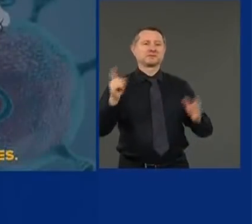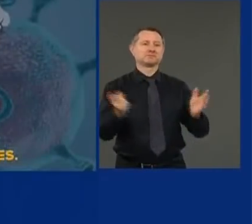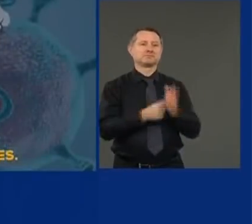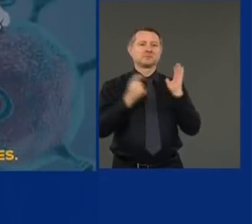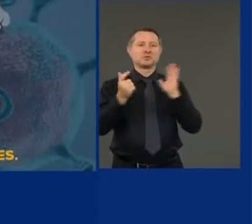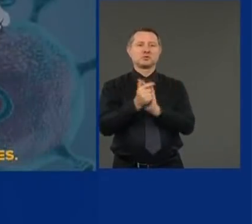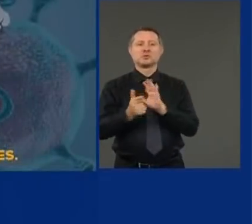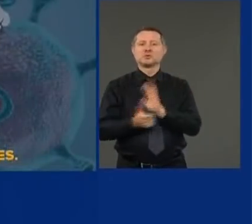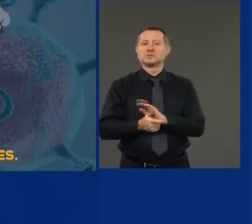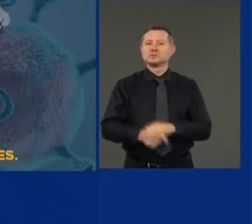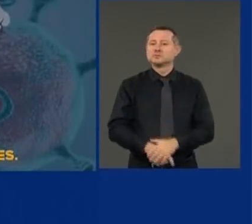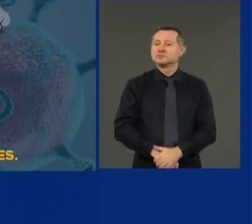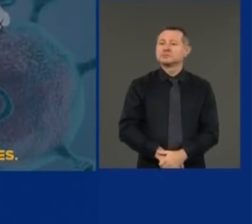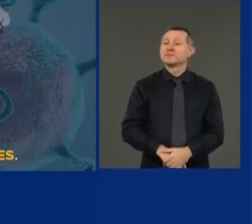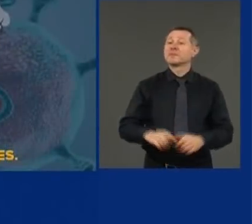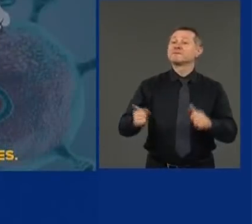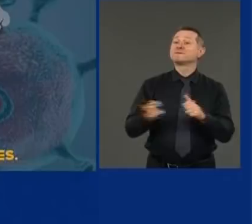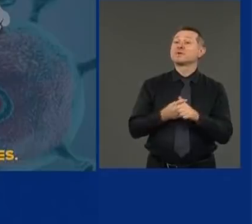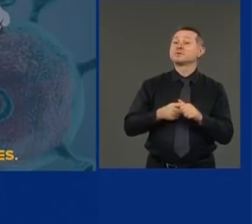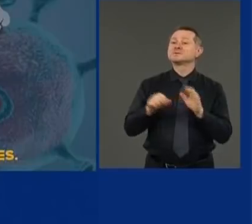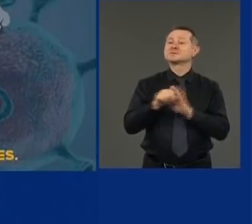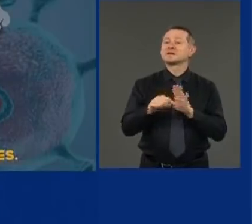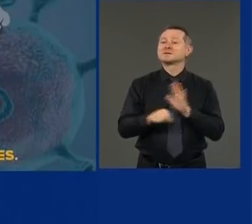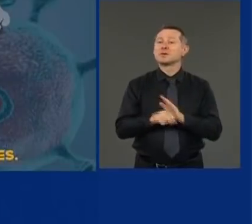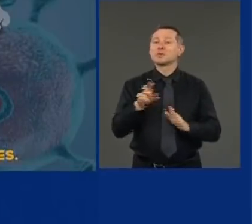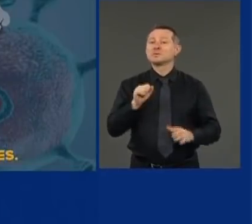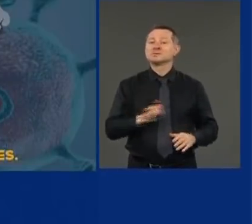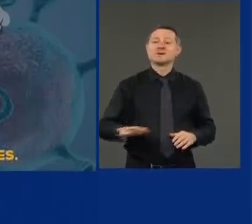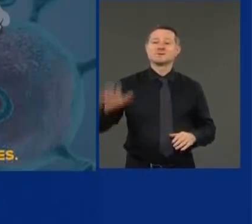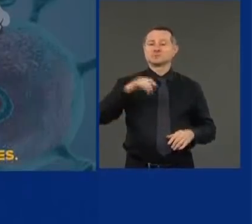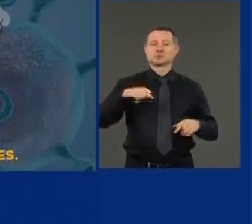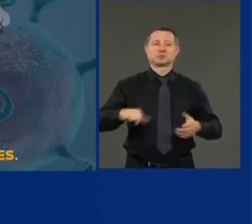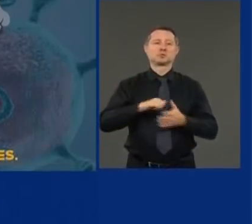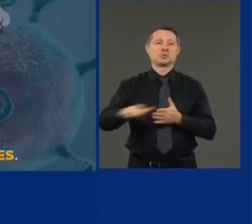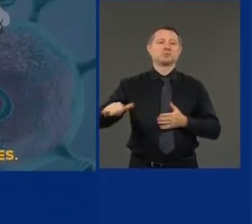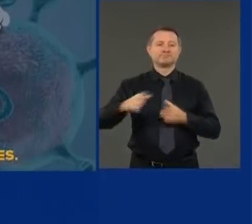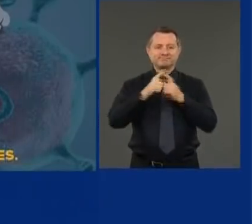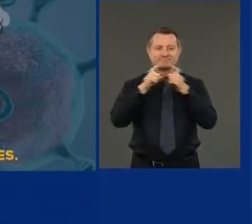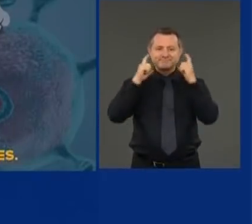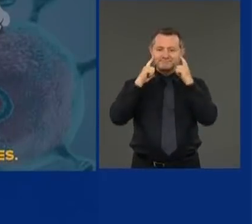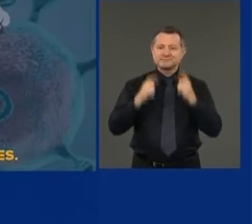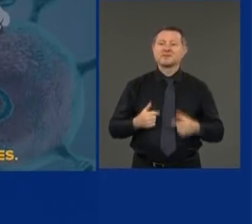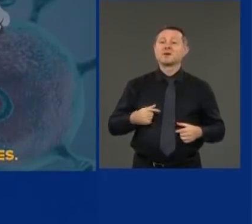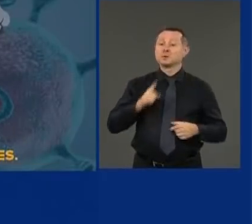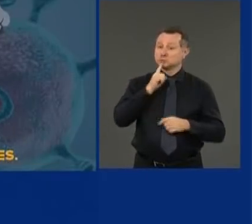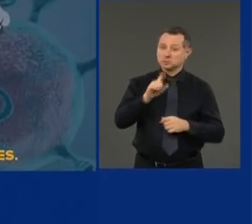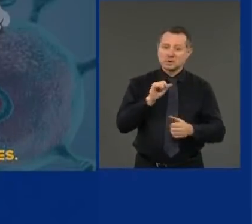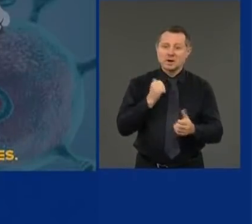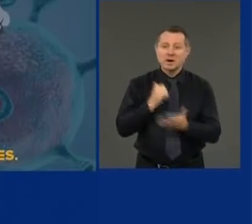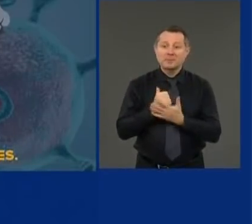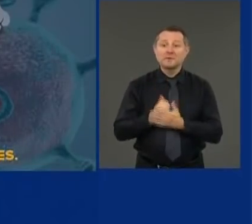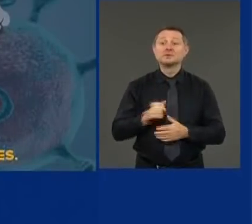TO DO OUR PART. WE STARTED MASKS APRIL 15th. FIRST STATE IN THE NATION TO